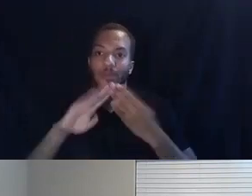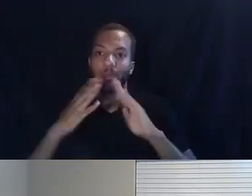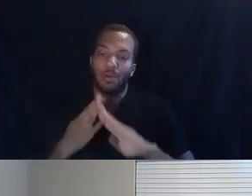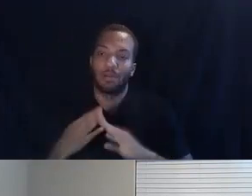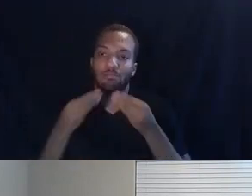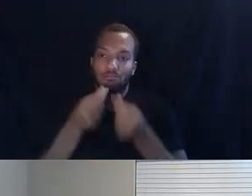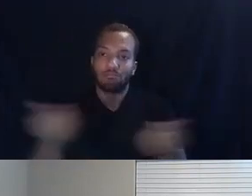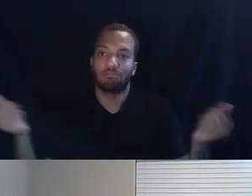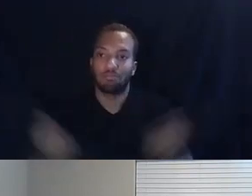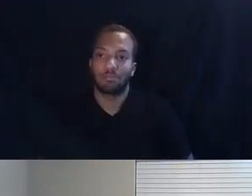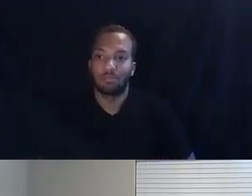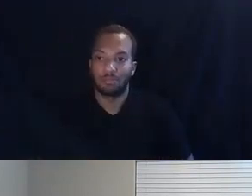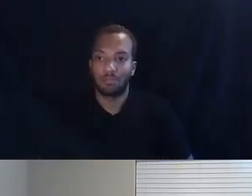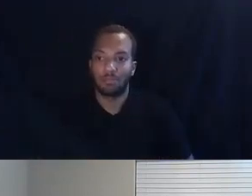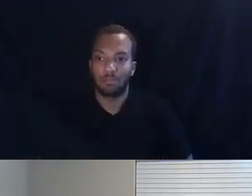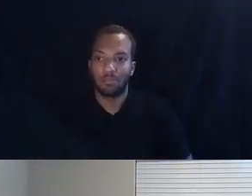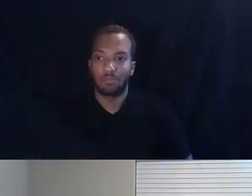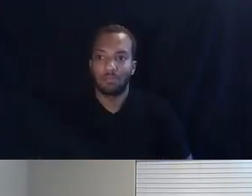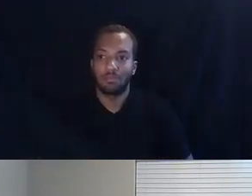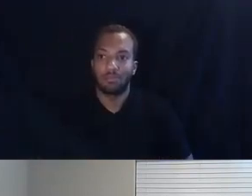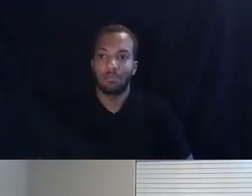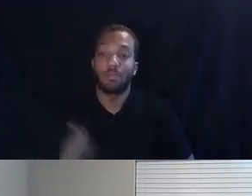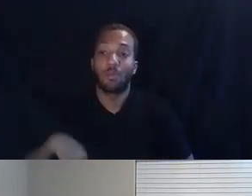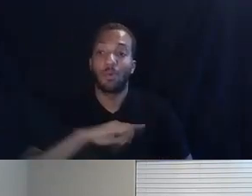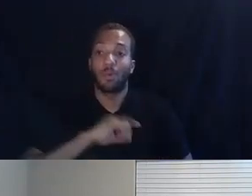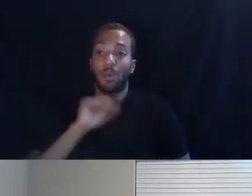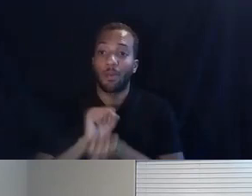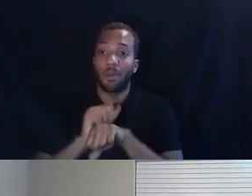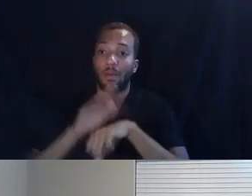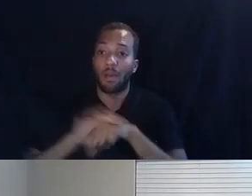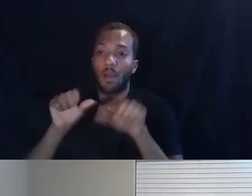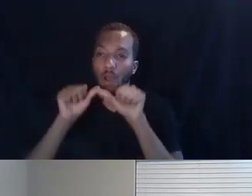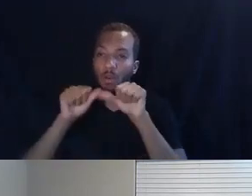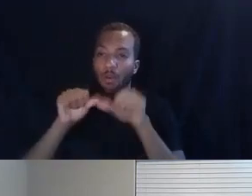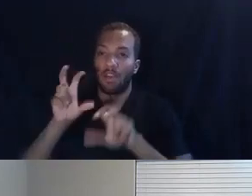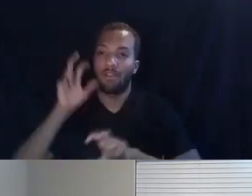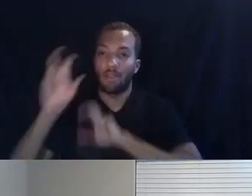We were looking at ongoing investments through our work and you can check it out all of the organizations